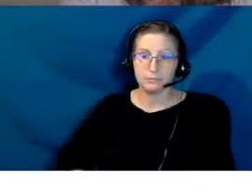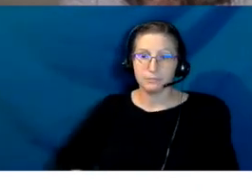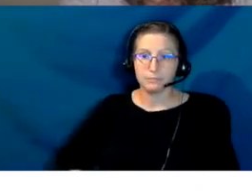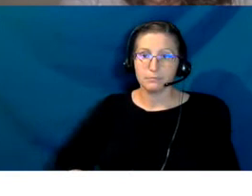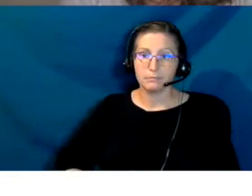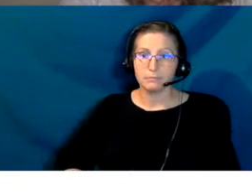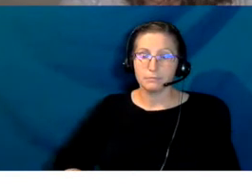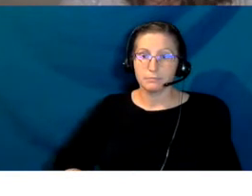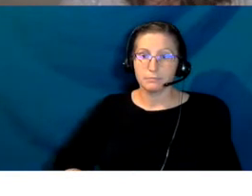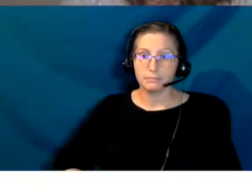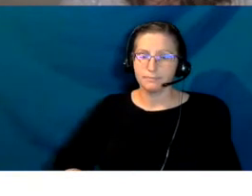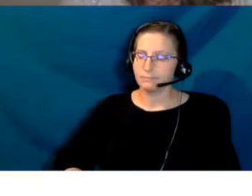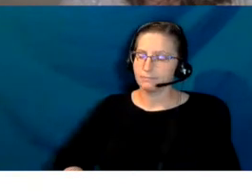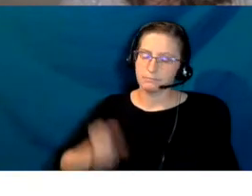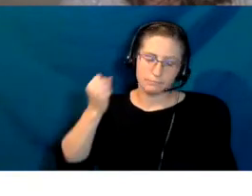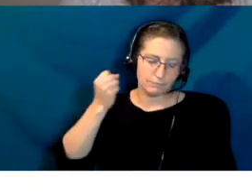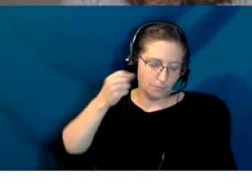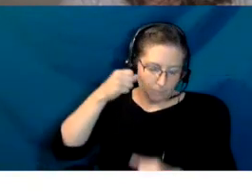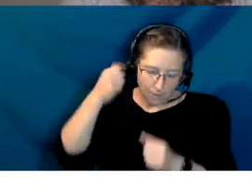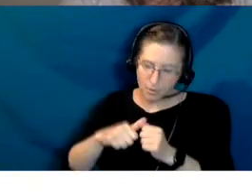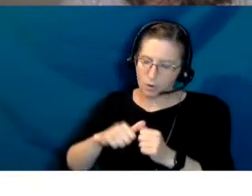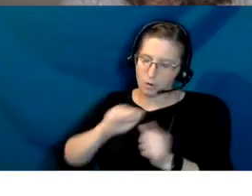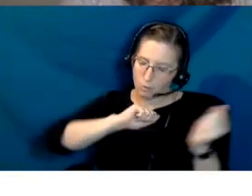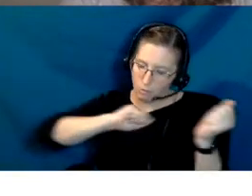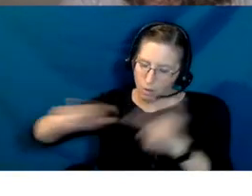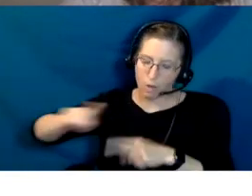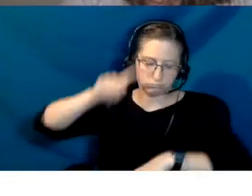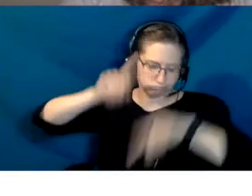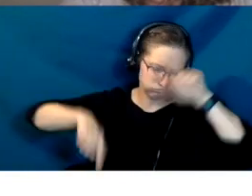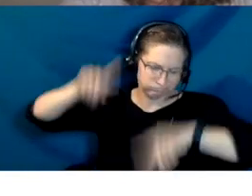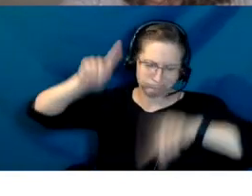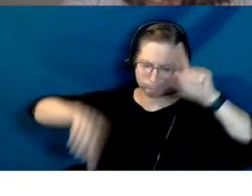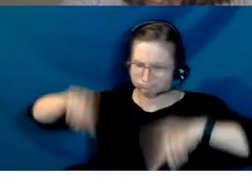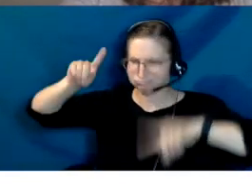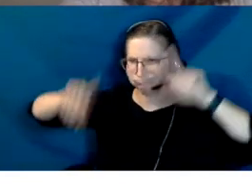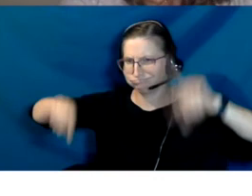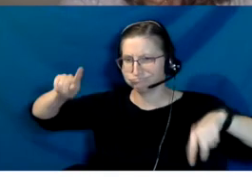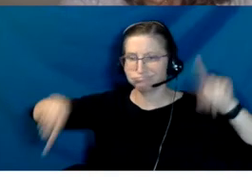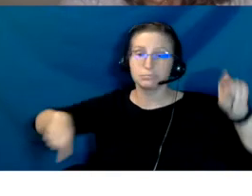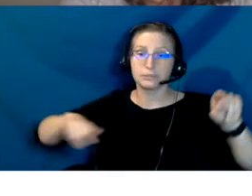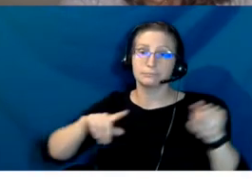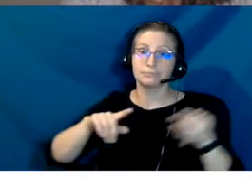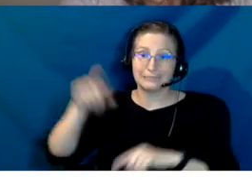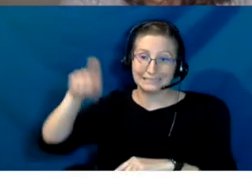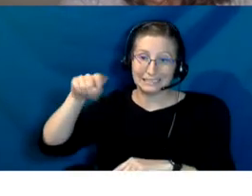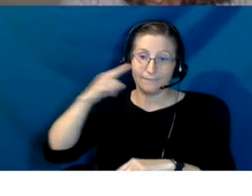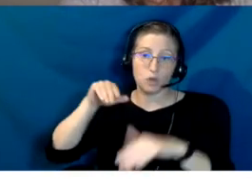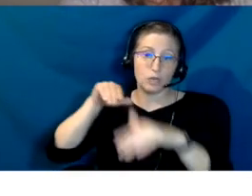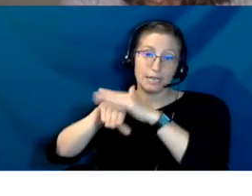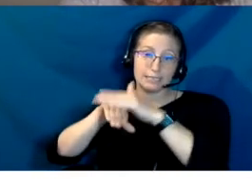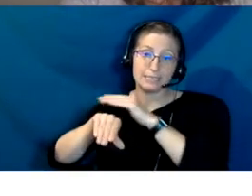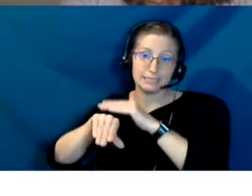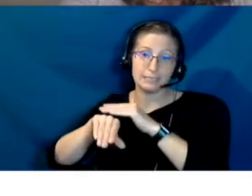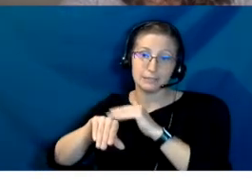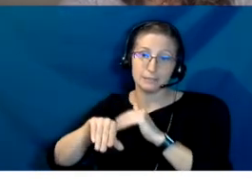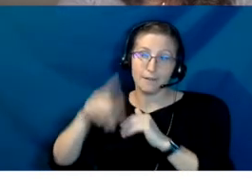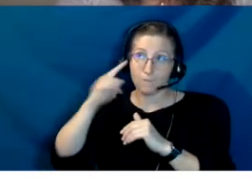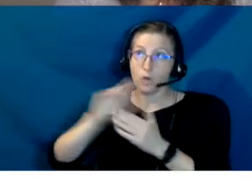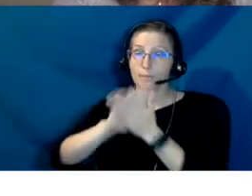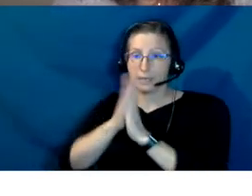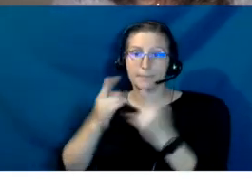they need, and that they use to be successful and to have access.